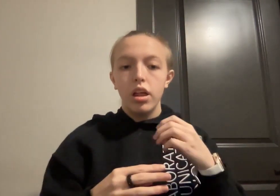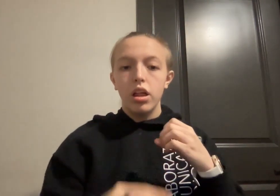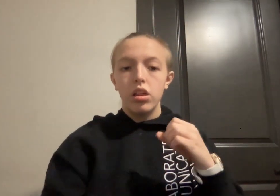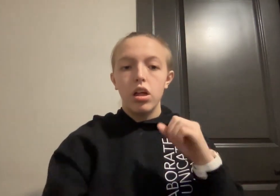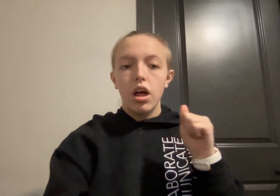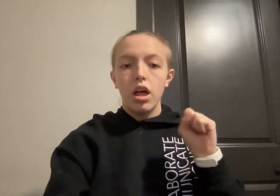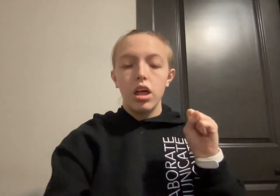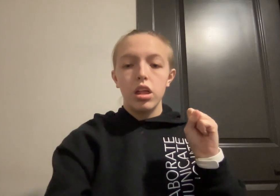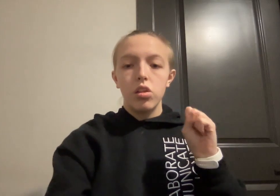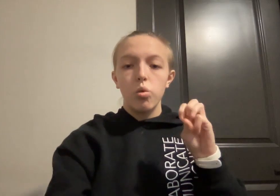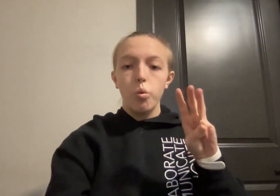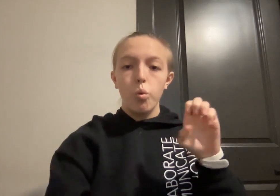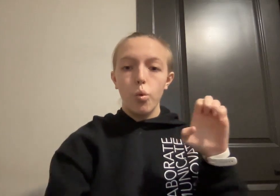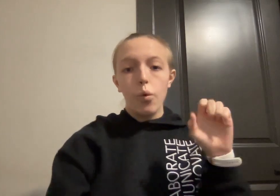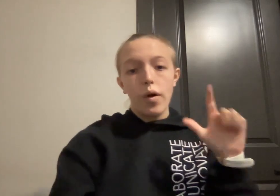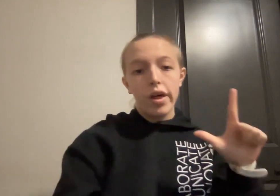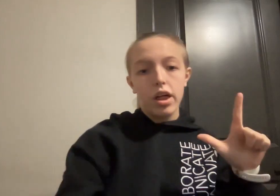as well